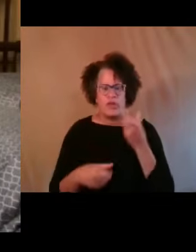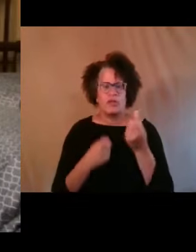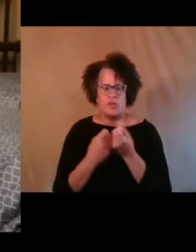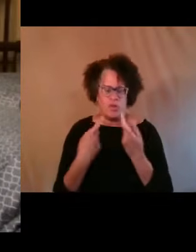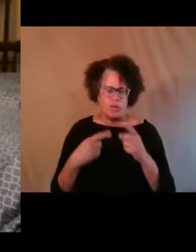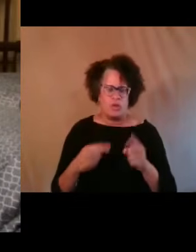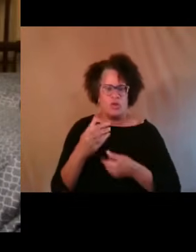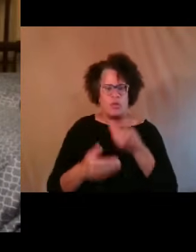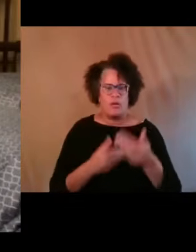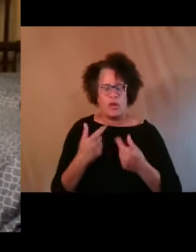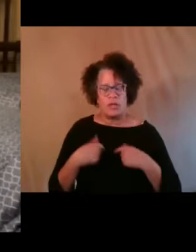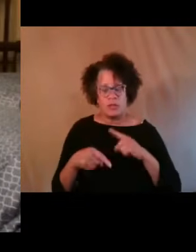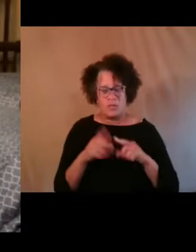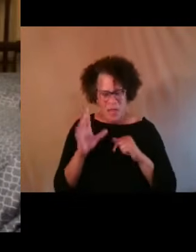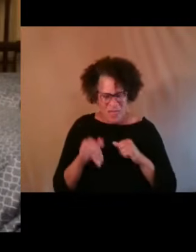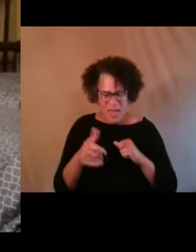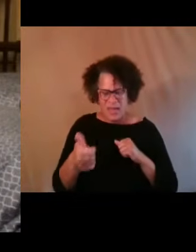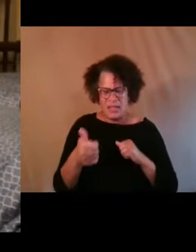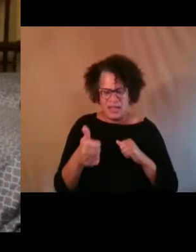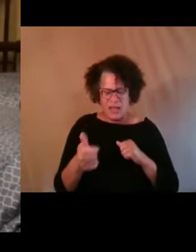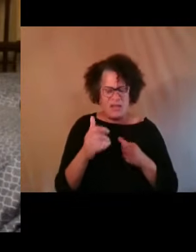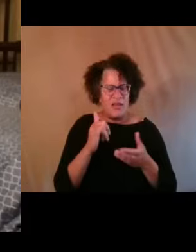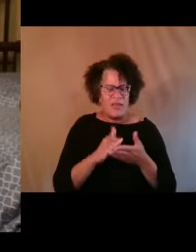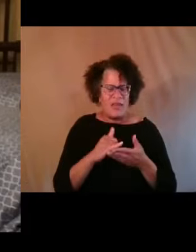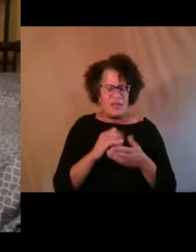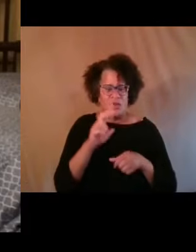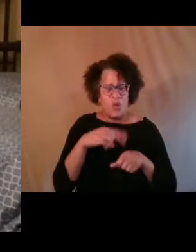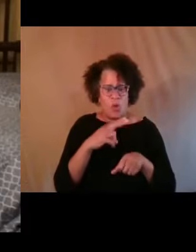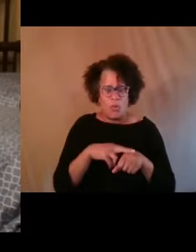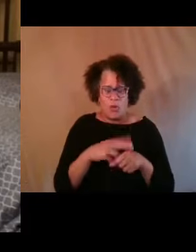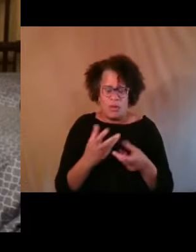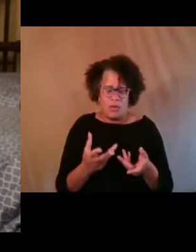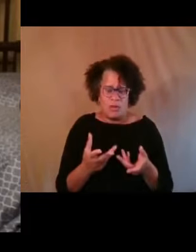But that's not unusual. That's not exceptional.